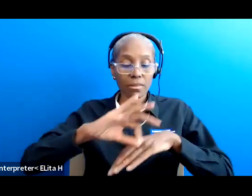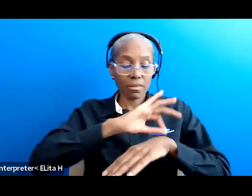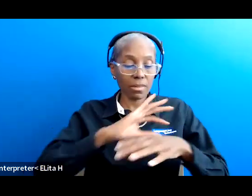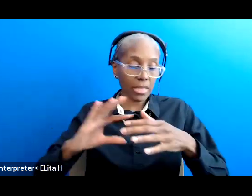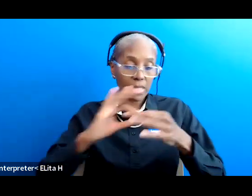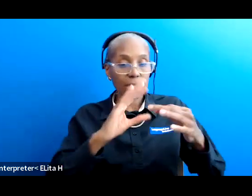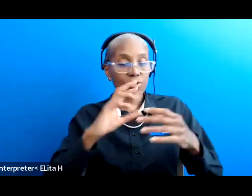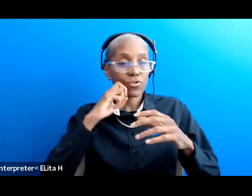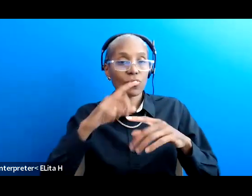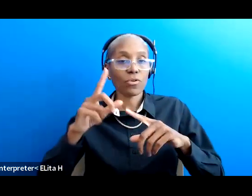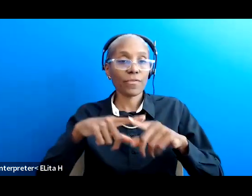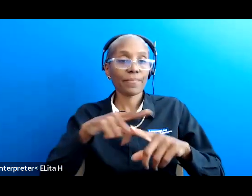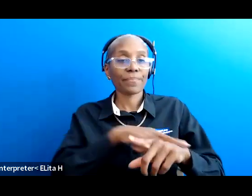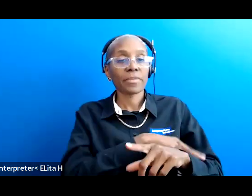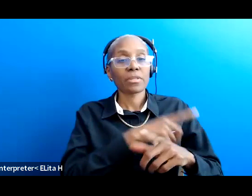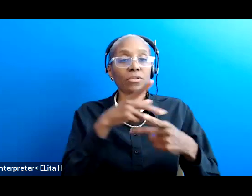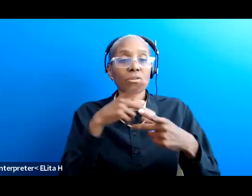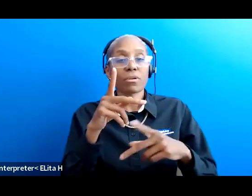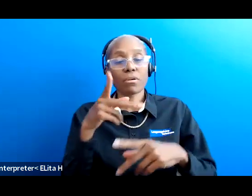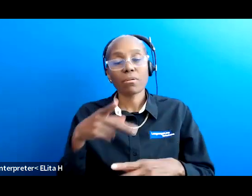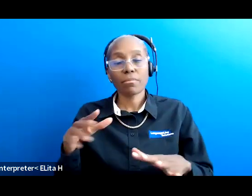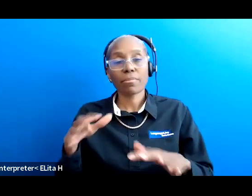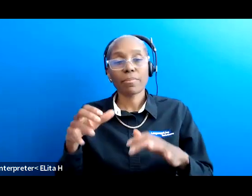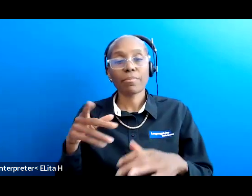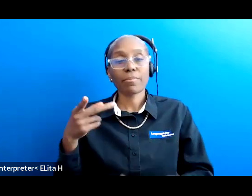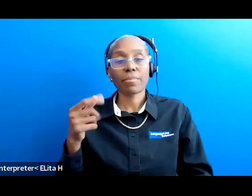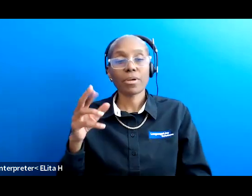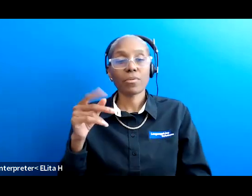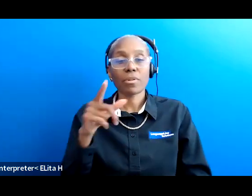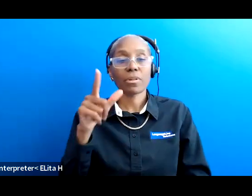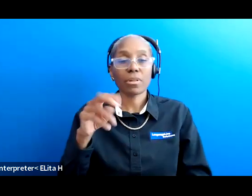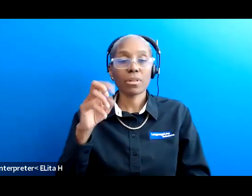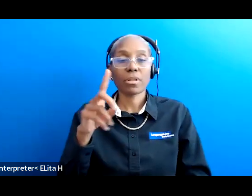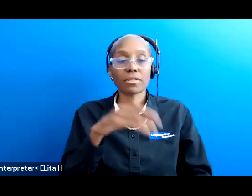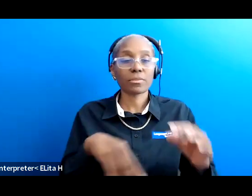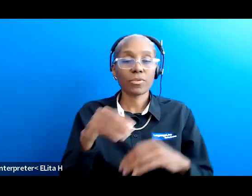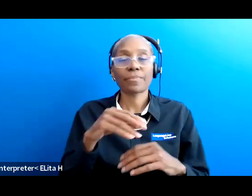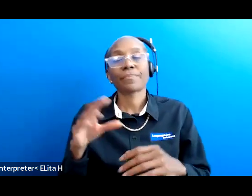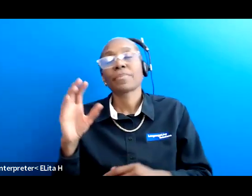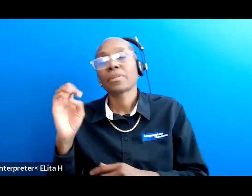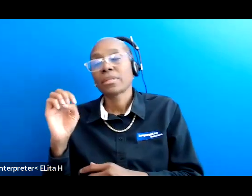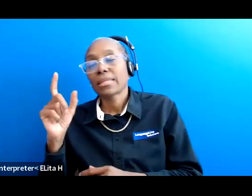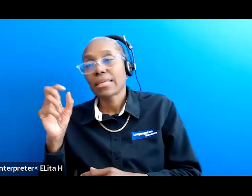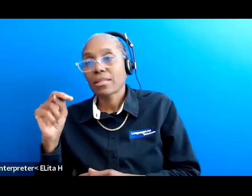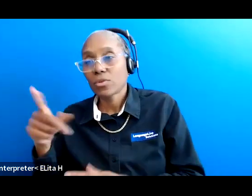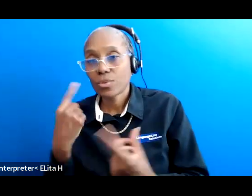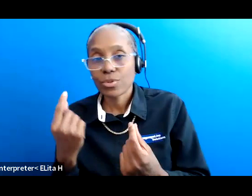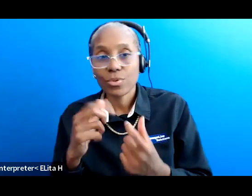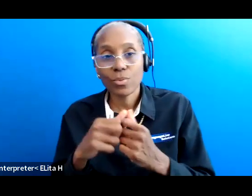and enables paralyzed motion. Now what Elon's doing is with the Neuralink, he wants to